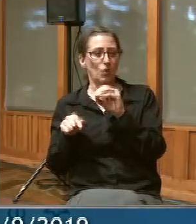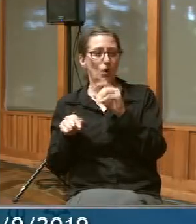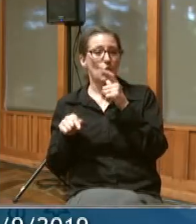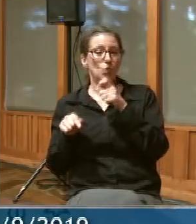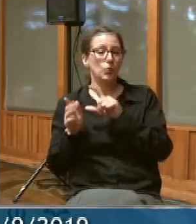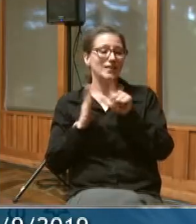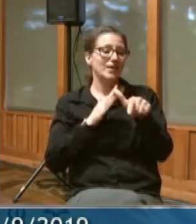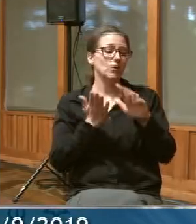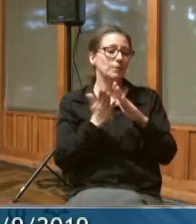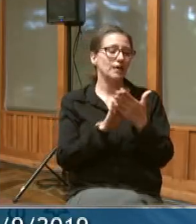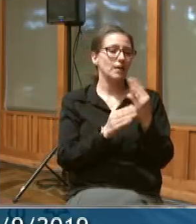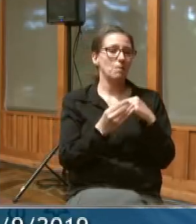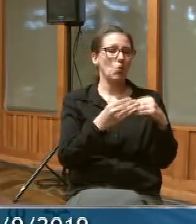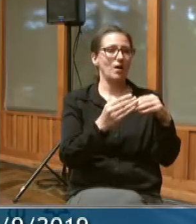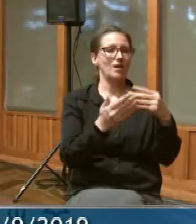FOUND OUT WAS MOST OF THE PEOPLE WHO WENT THROUGH MY PROGRAM AT